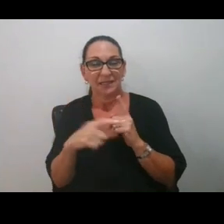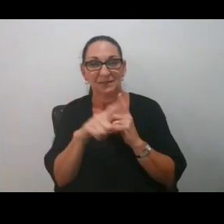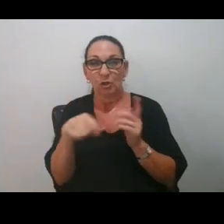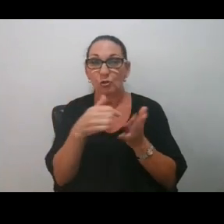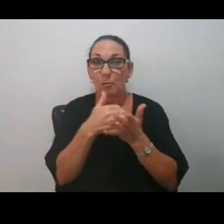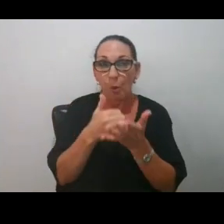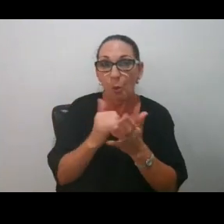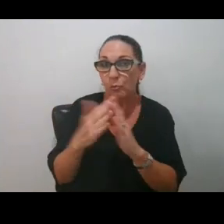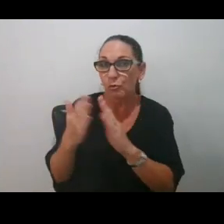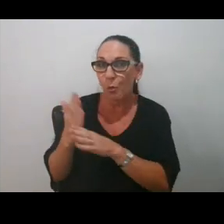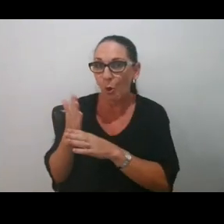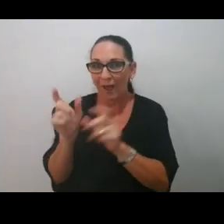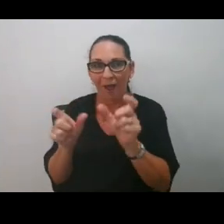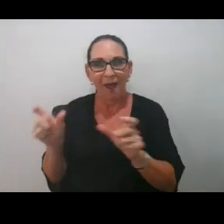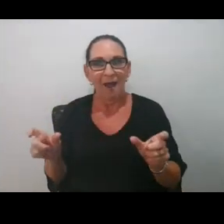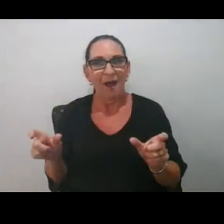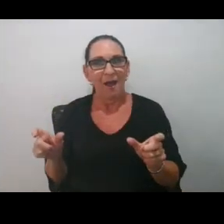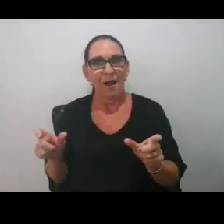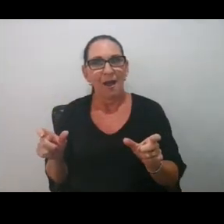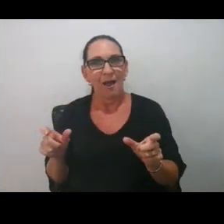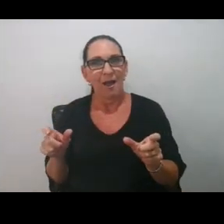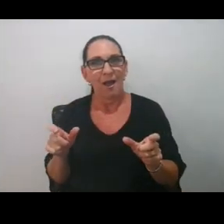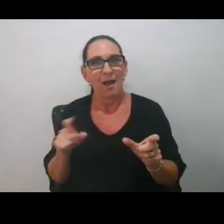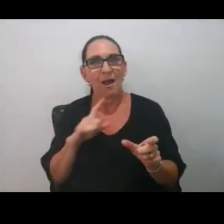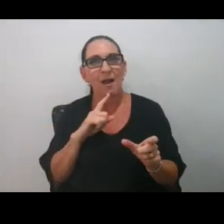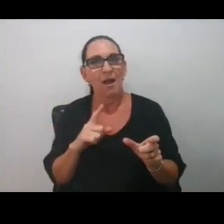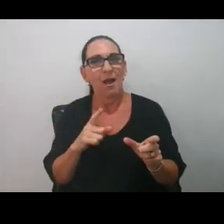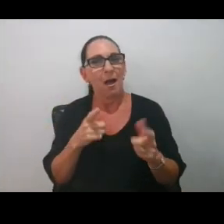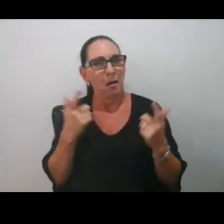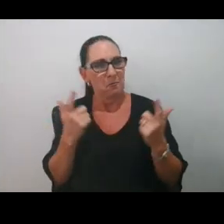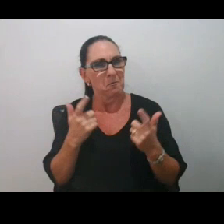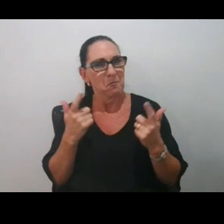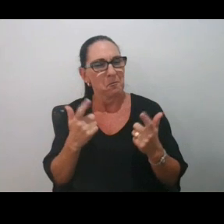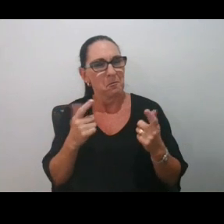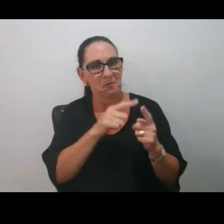um we've got a fair few in the other category um we've got another large group of lawyers